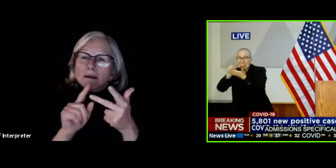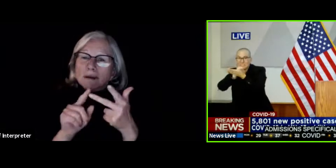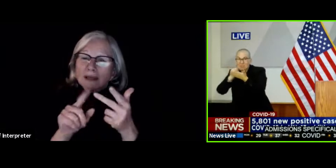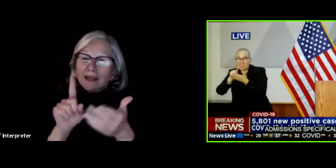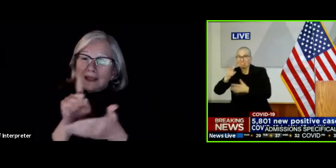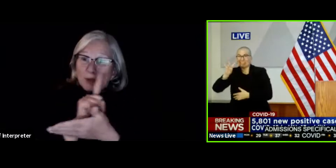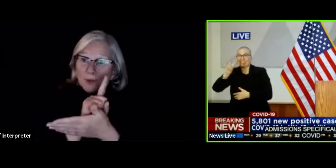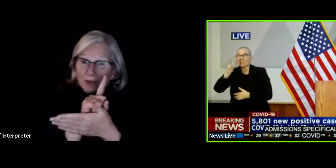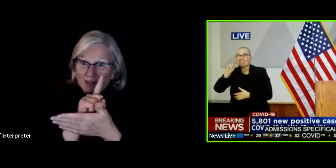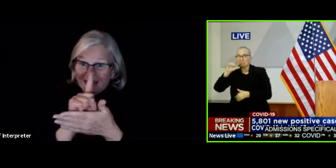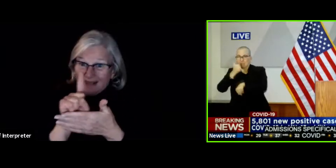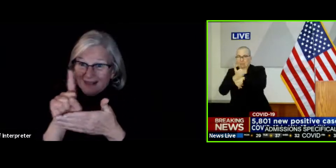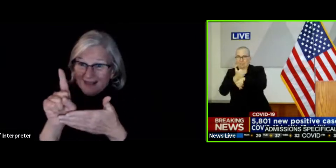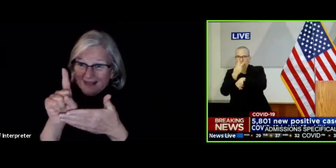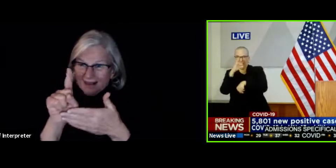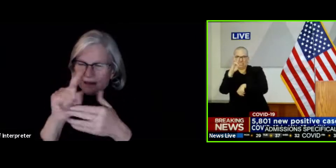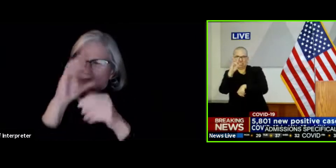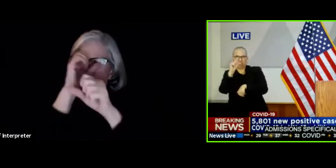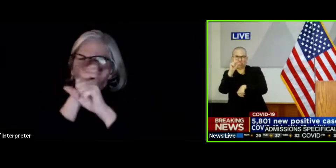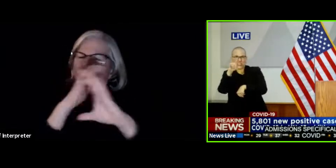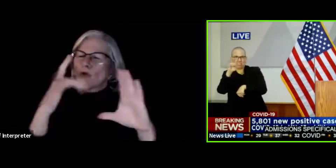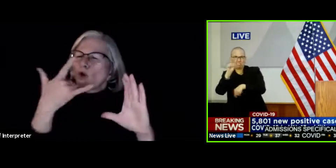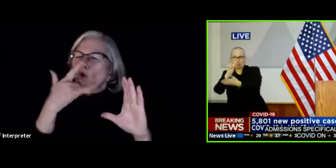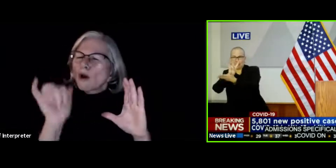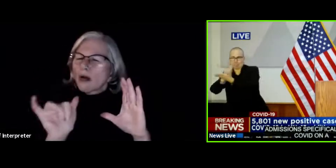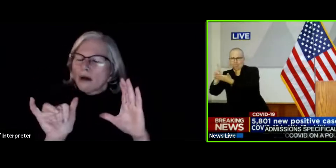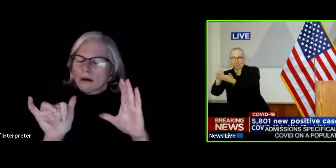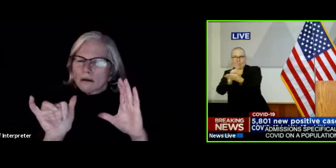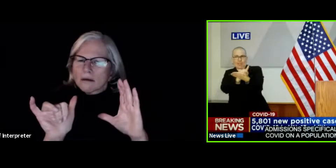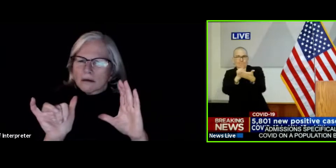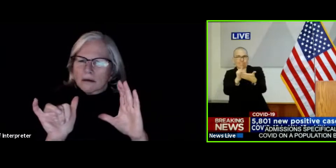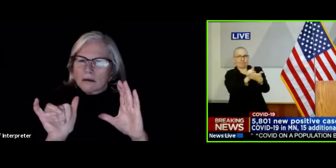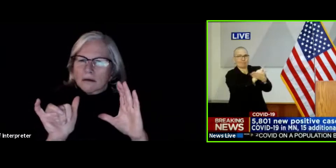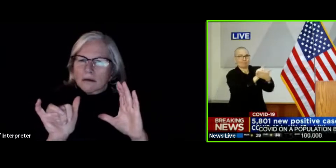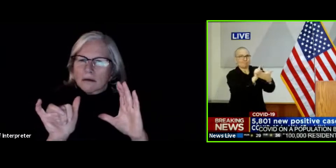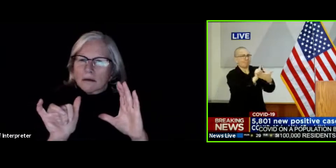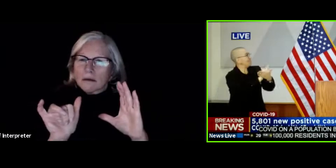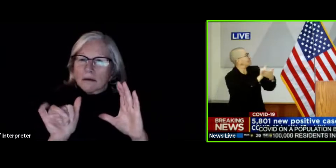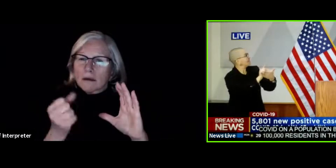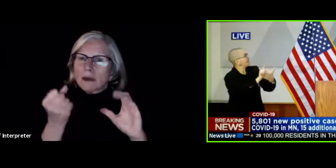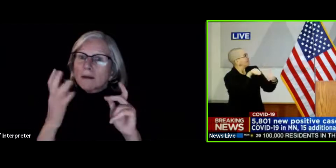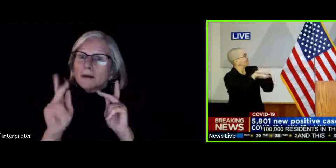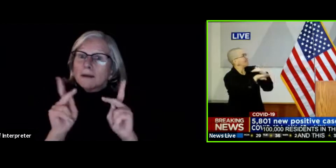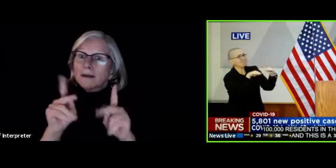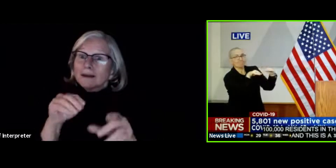AND THE NUMBERS OF PEOPLE BEING ADMITTED TO THE HOSPITAL SINCE MARYLAND-OCTOBER IS NEARLY